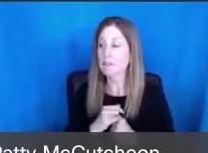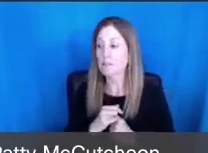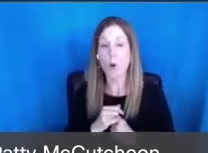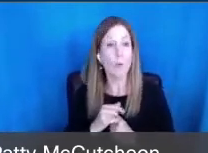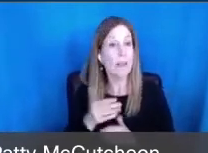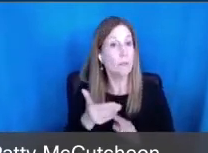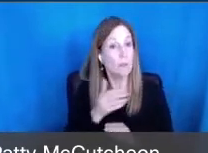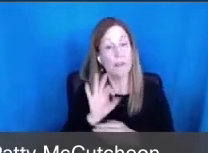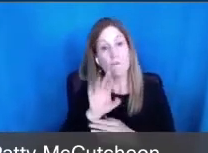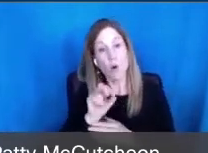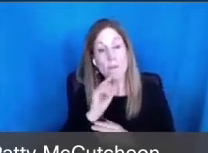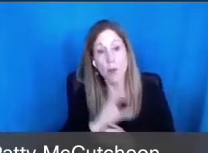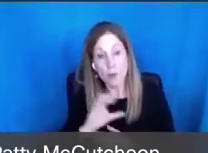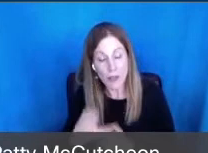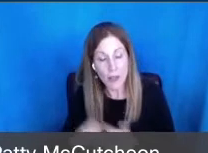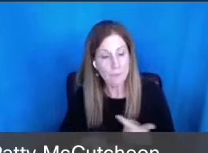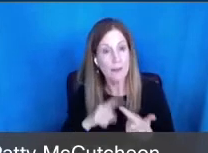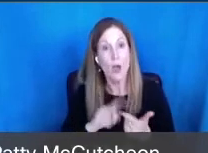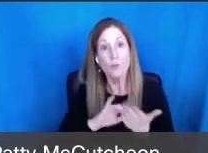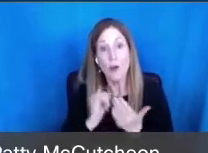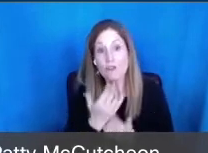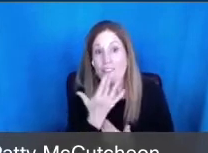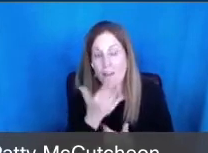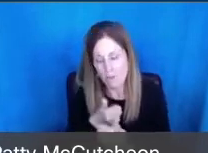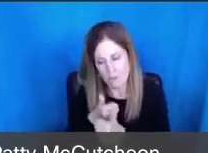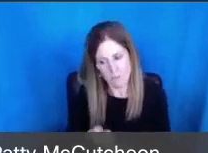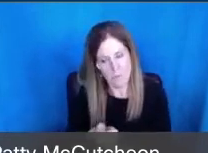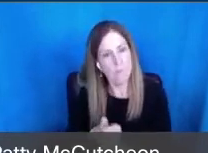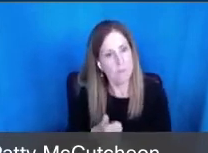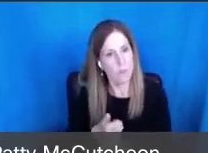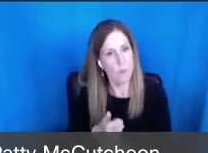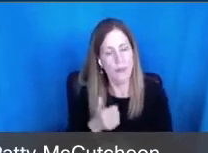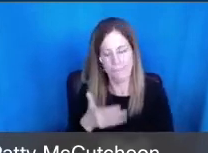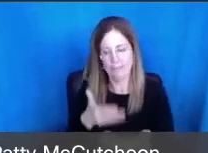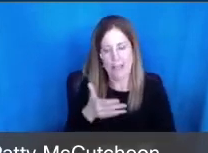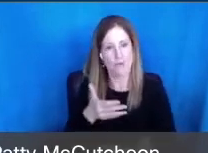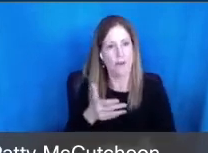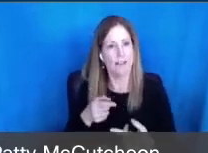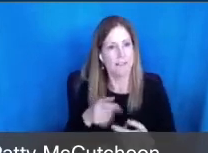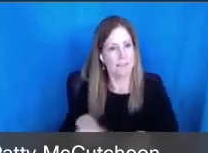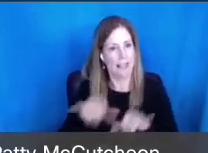We can set project colors to ensure compliance with color contrast standards. We can set font sizes and many other things.